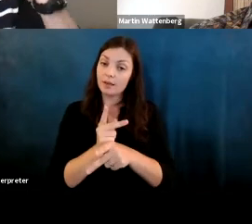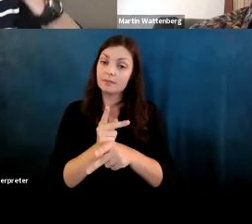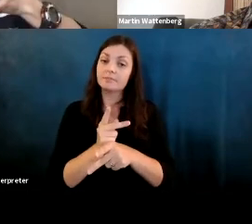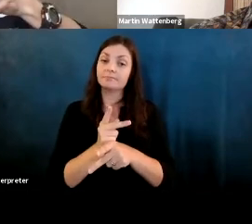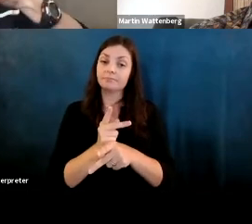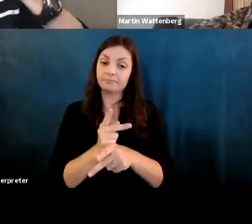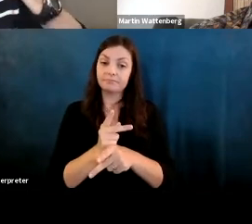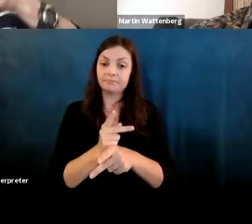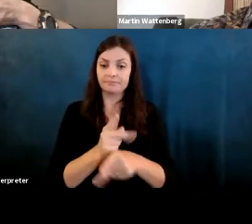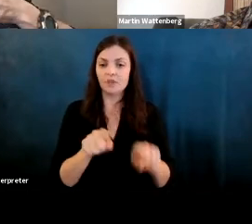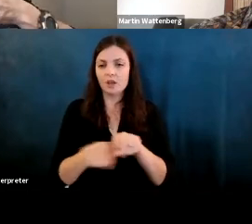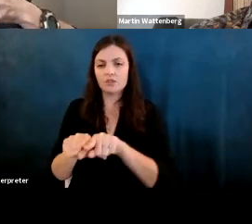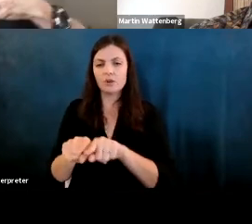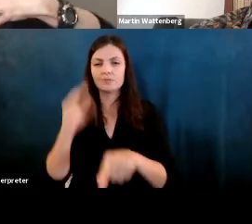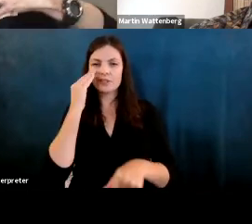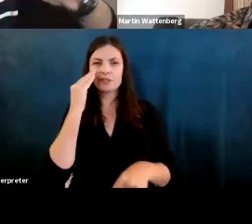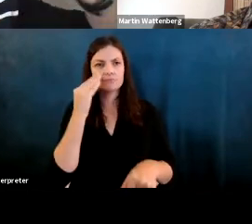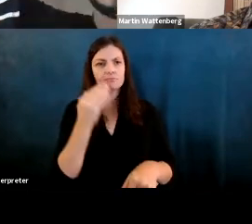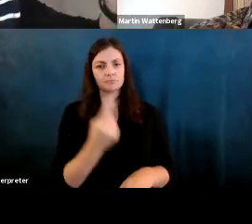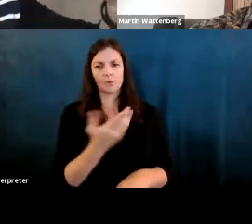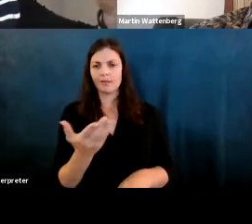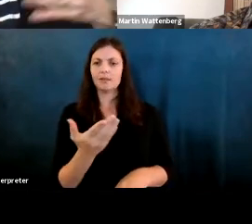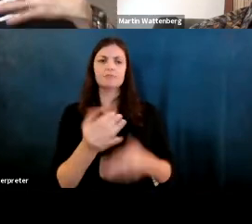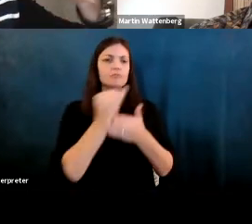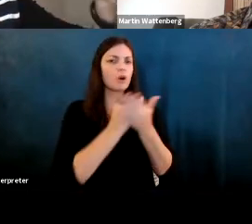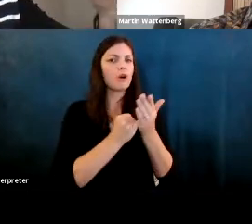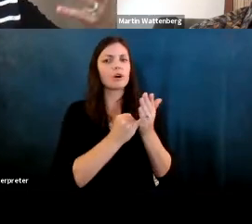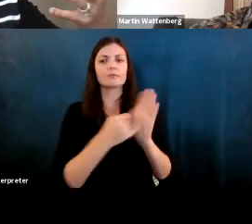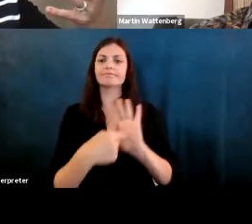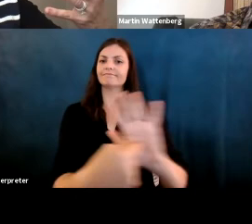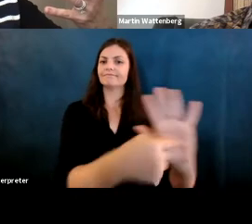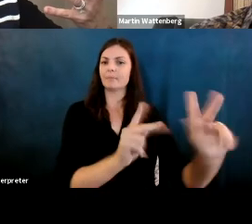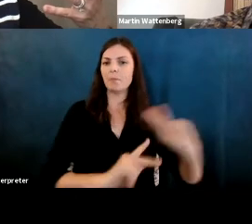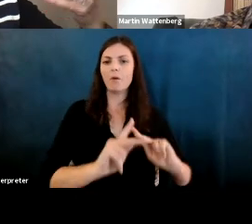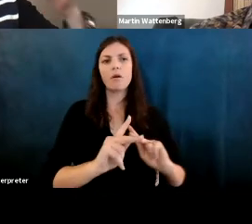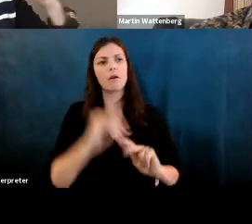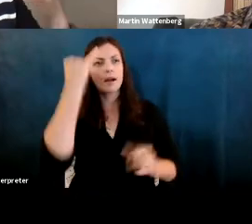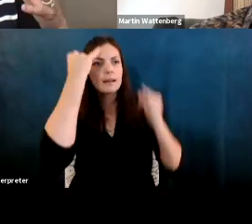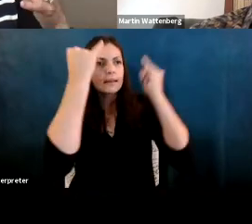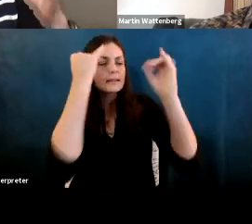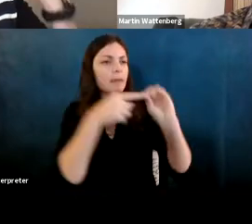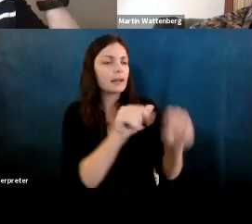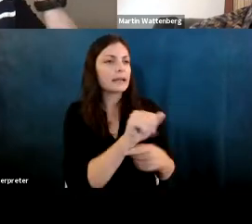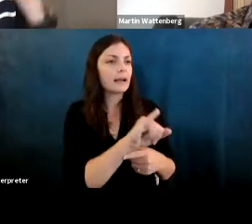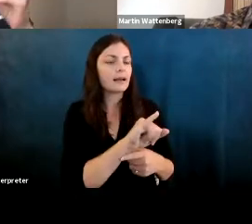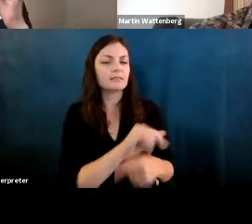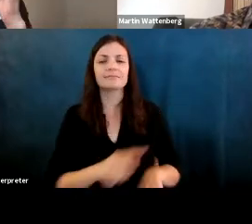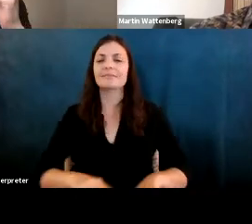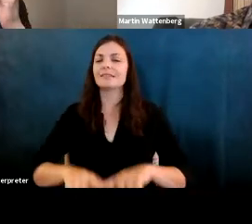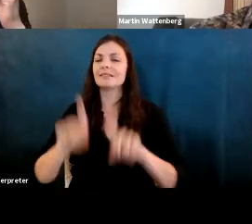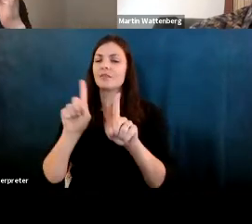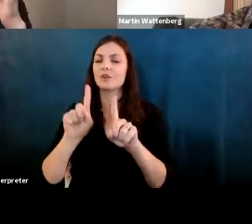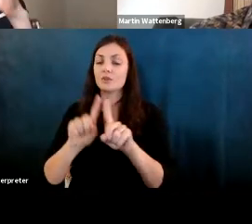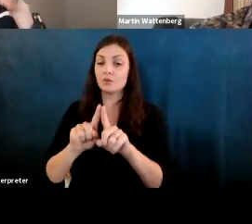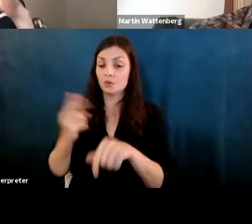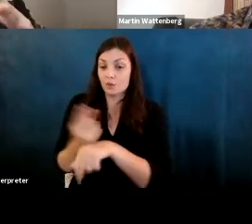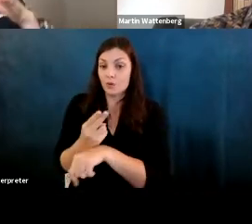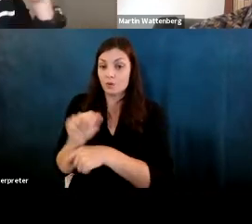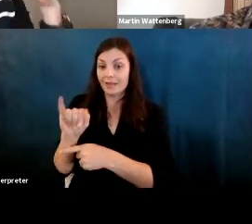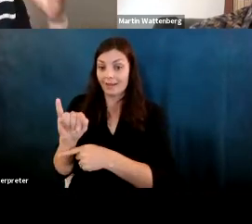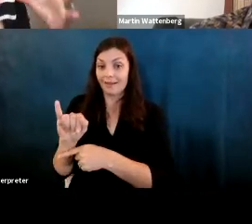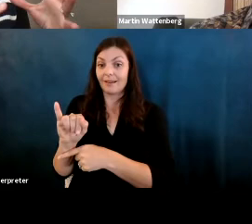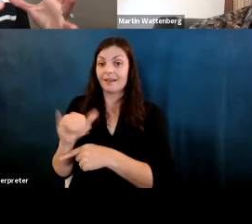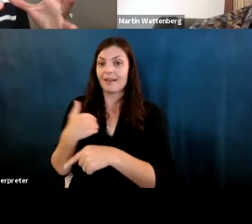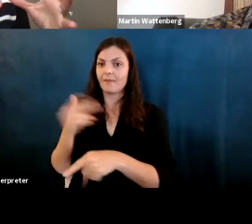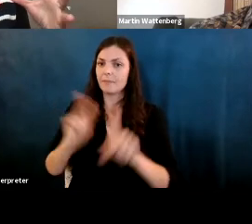Fernanda Viegas: it's one thing to do, an art piece, and to have people exposed to notions around Ai it's a different thing to employ Ai to have people make choices.